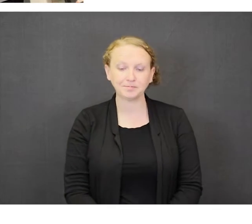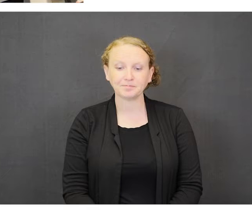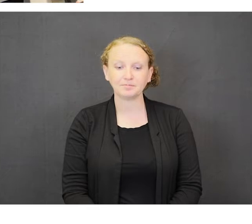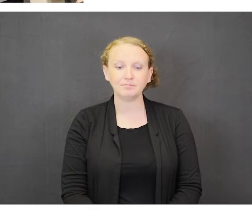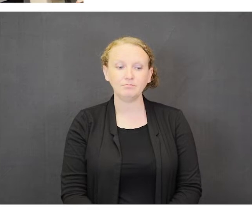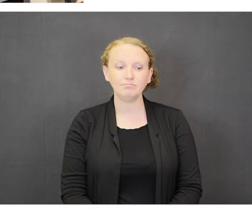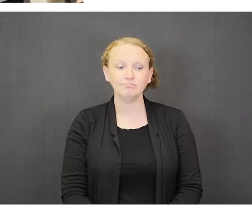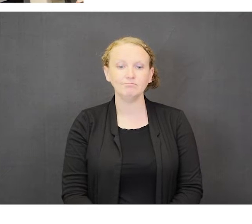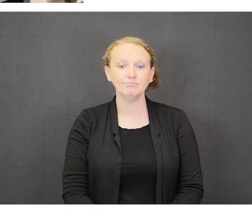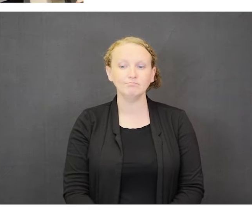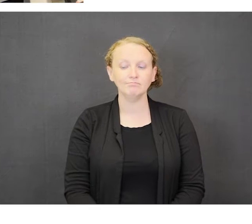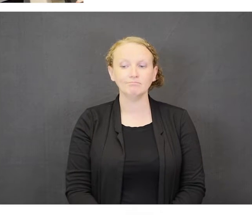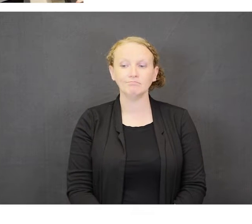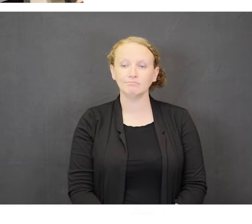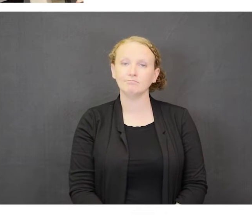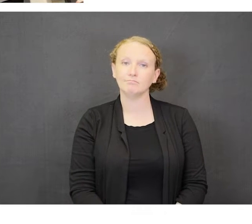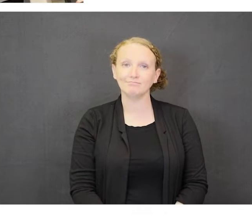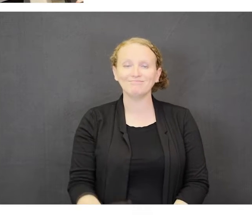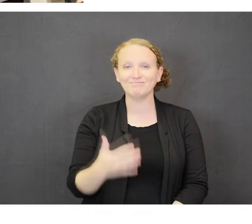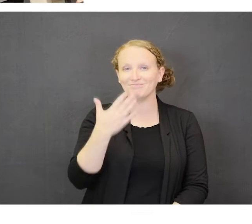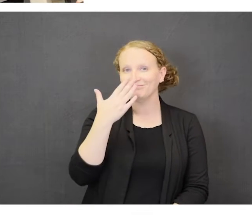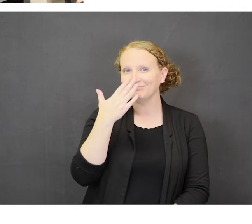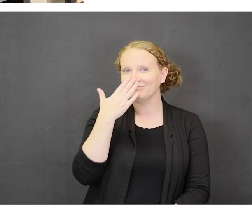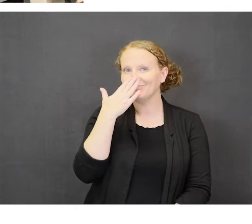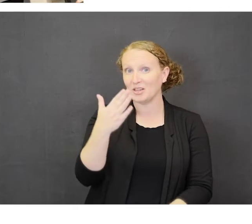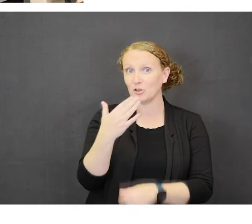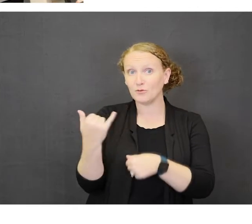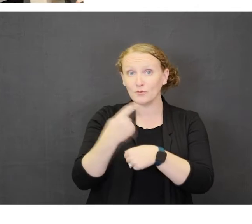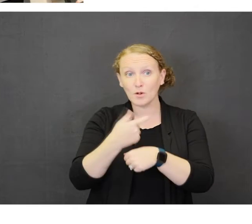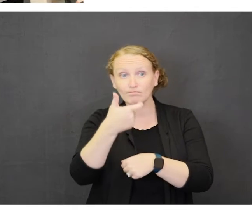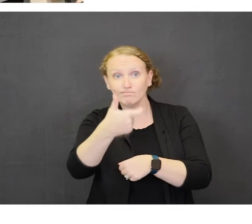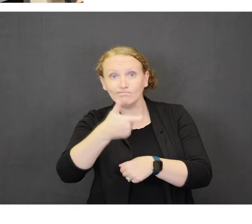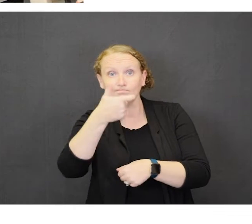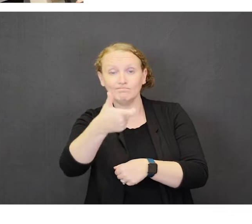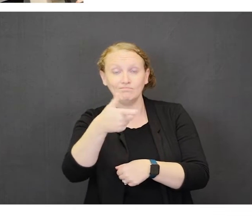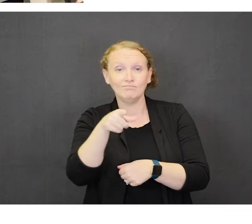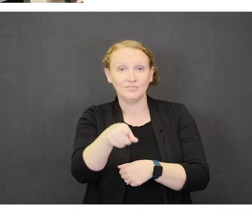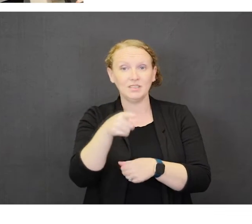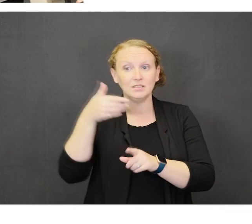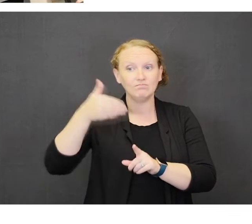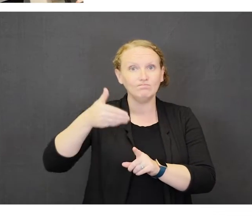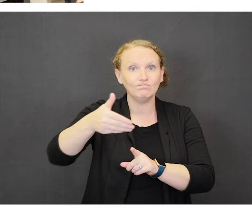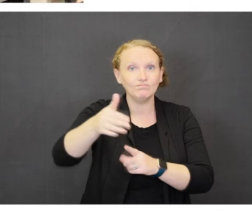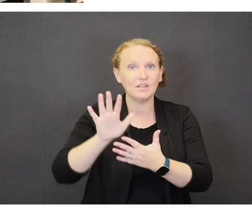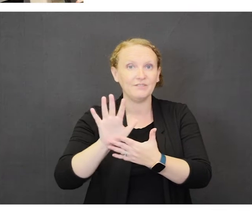So thank you so much for listening to these podcasts I hope that you find some hope